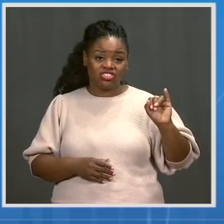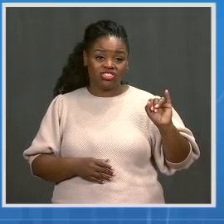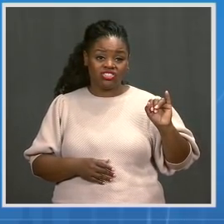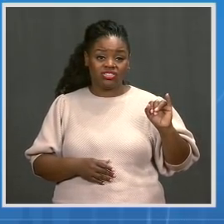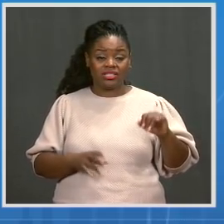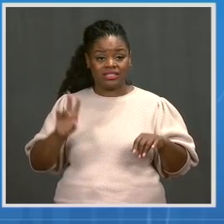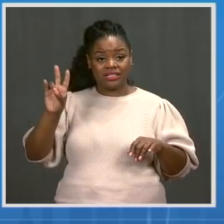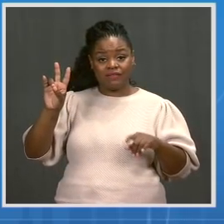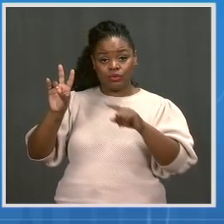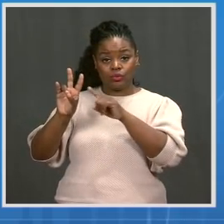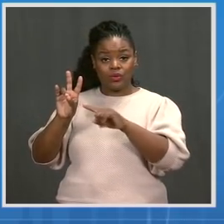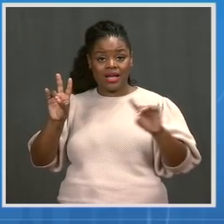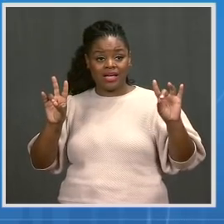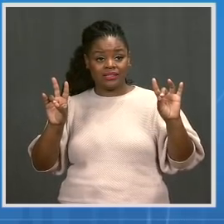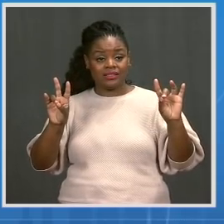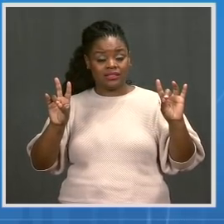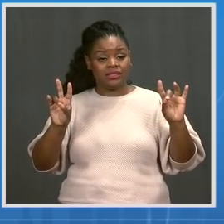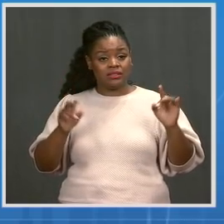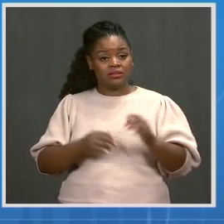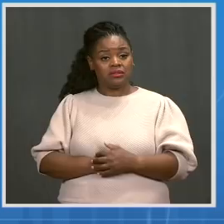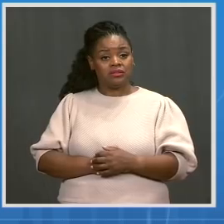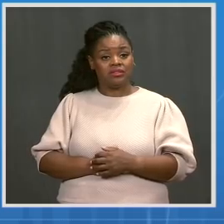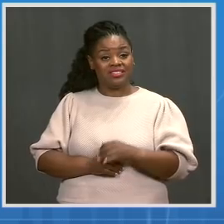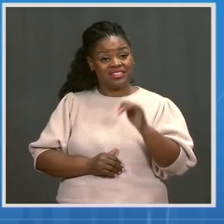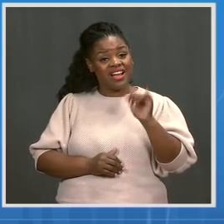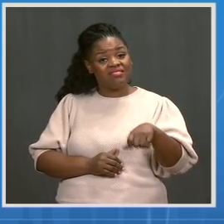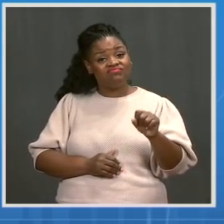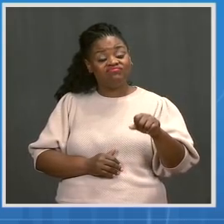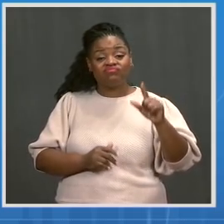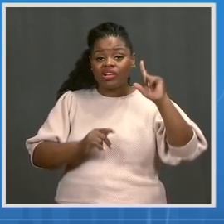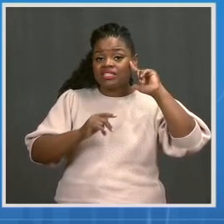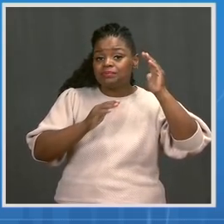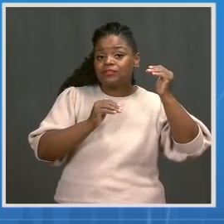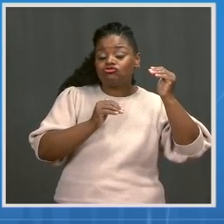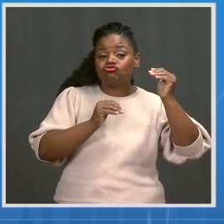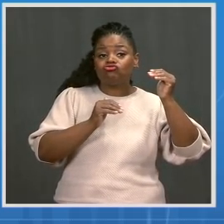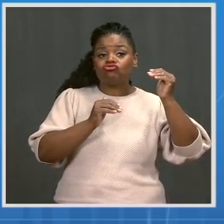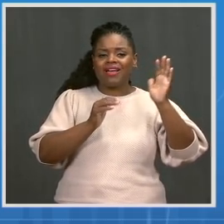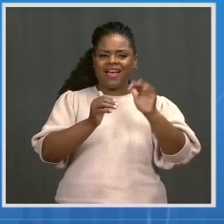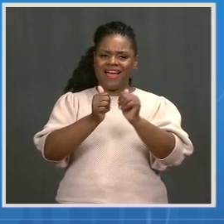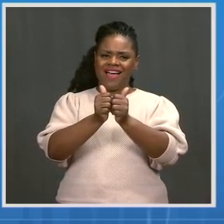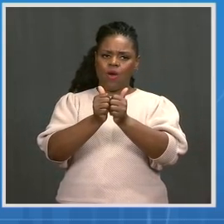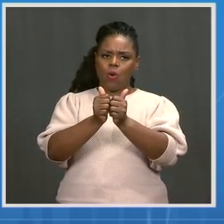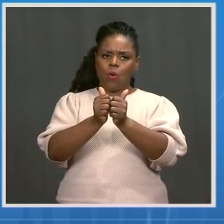This is concerning but expected, knowing what we do about how efficiently this variant spreads